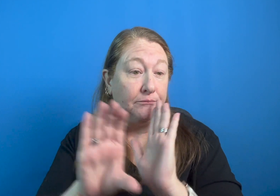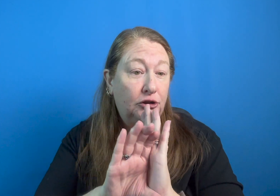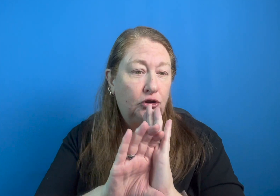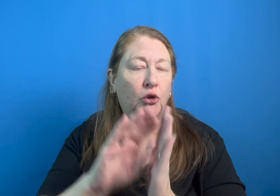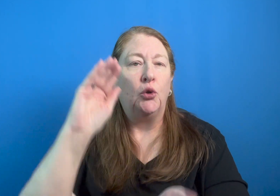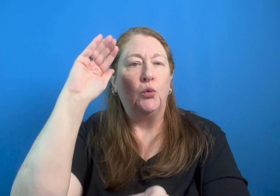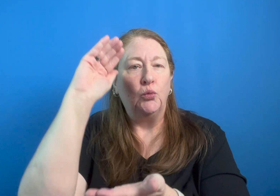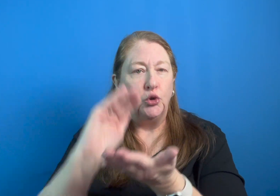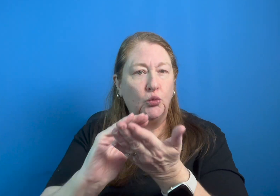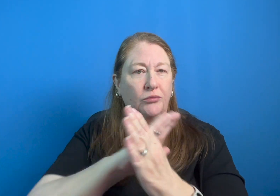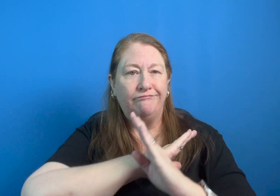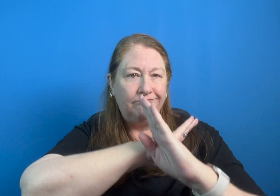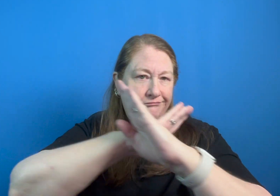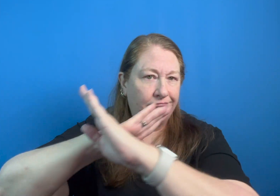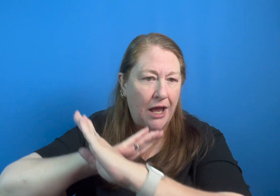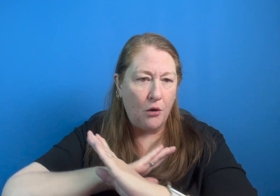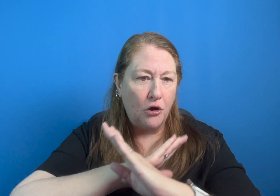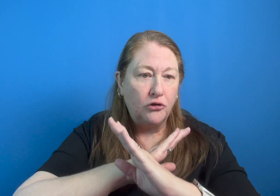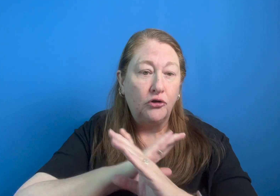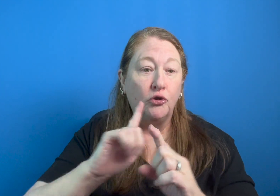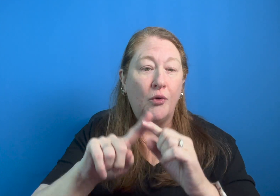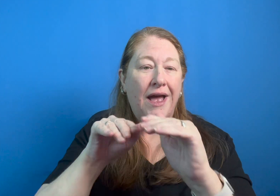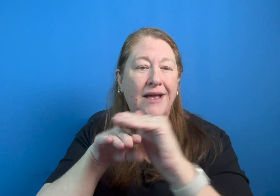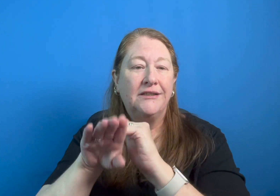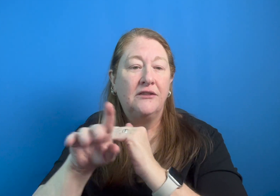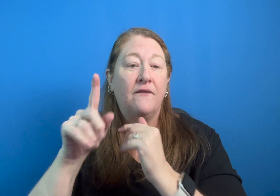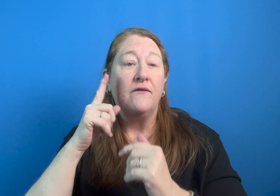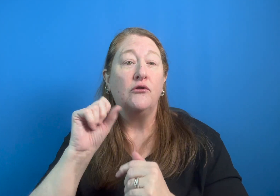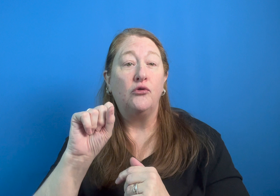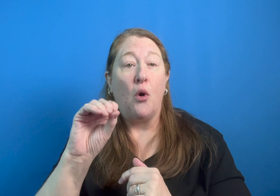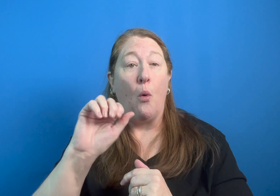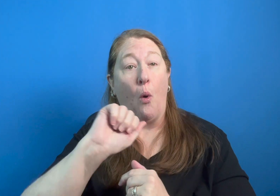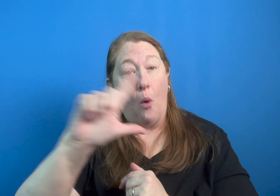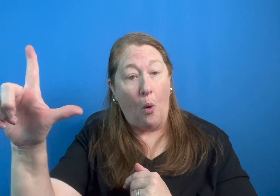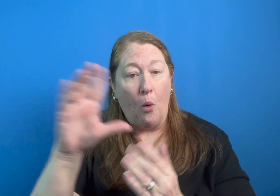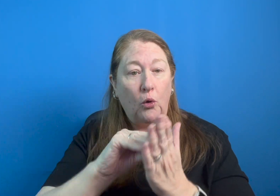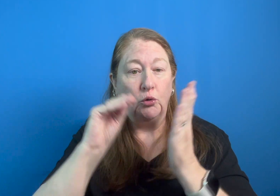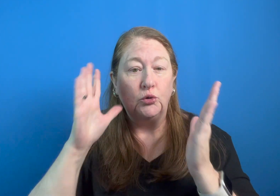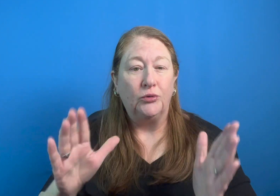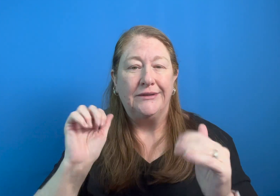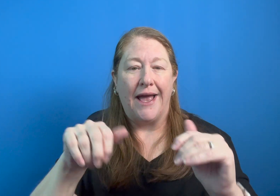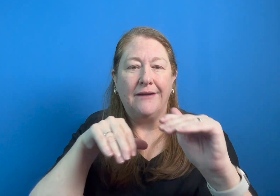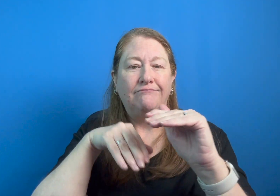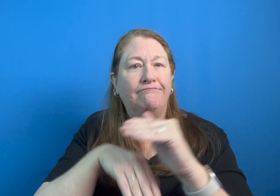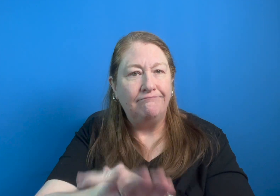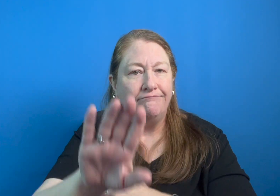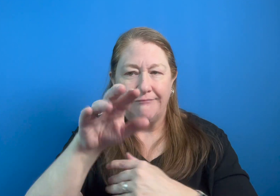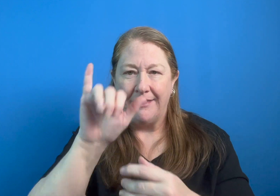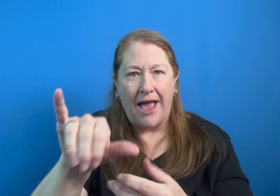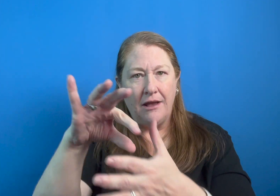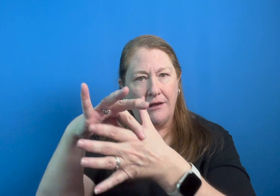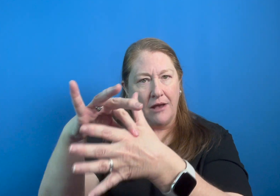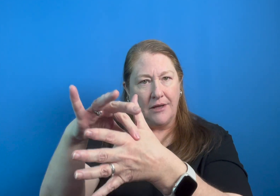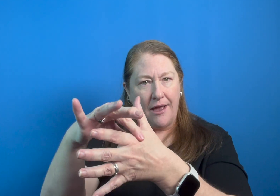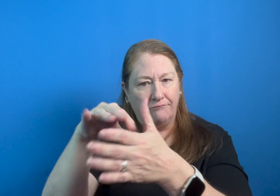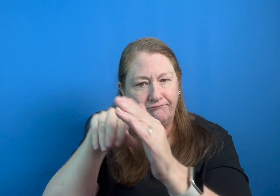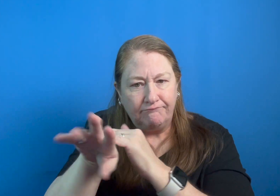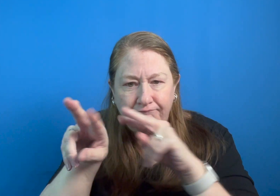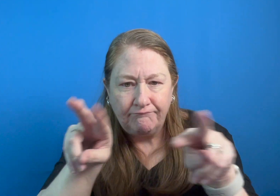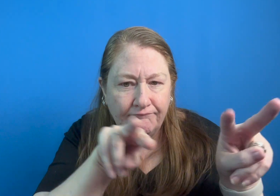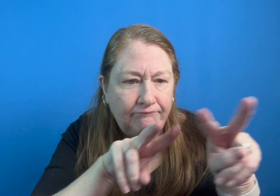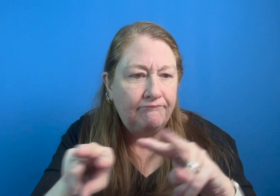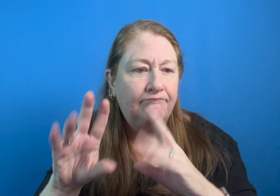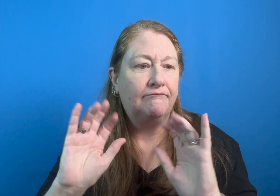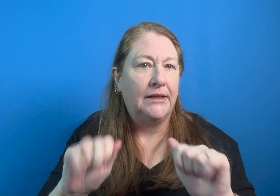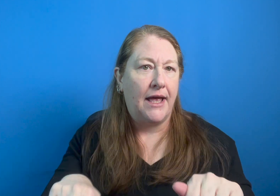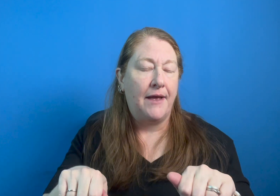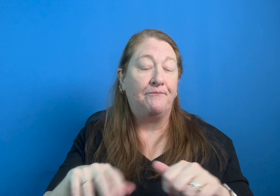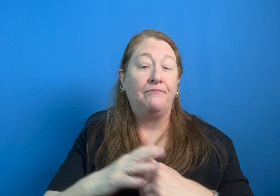text and images reduces barriers to access so all learners can interact with course content.